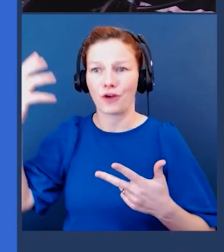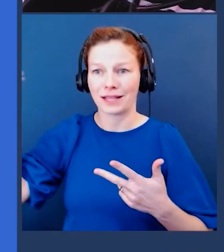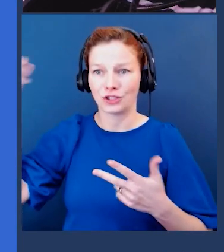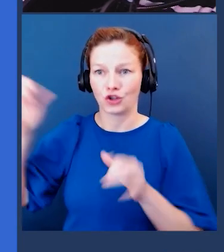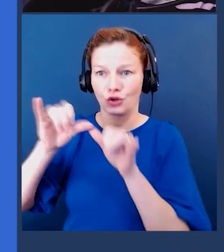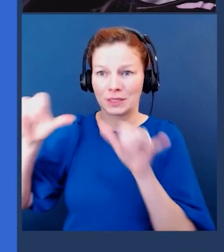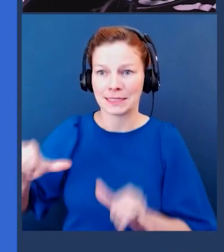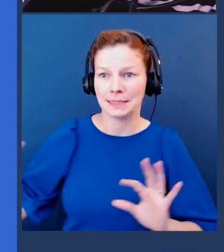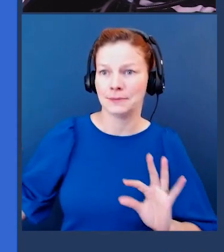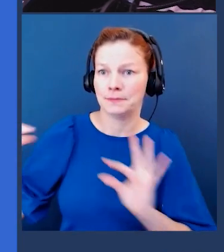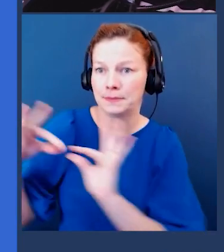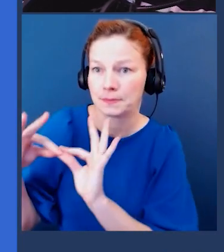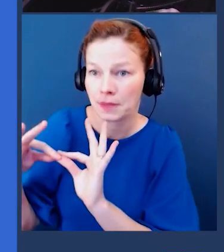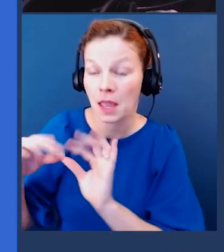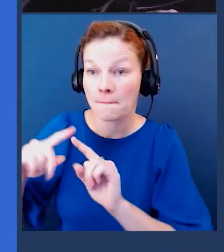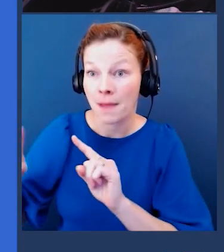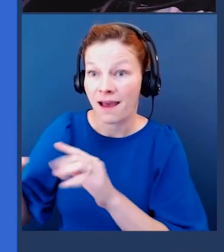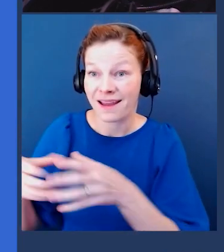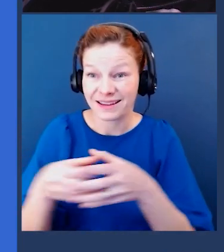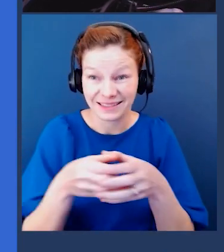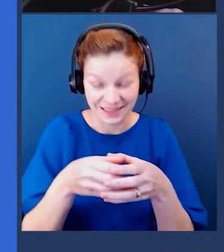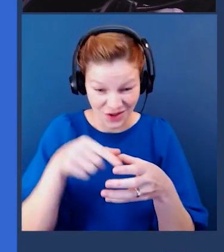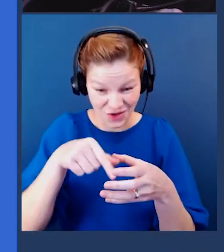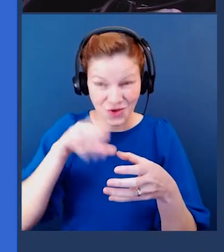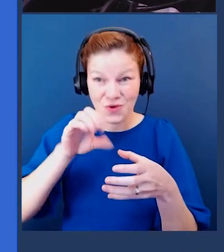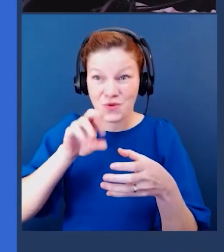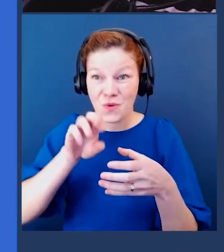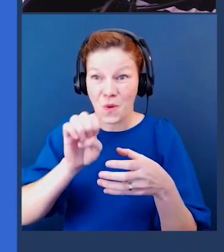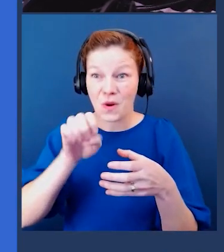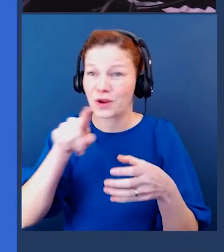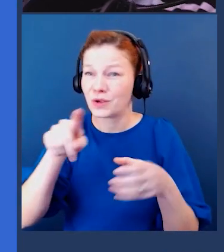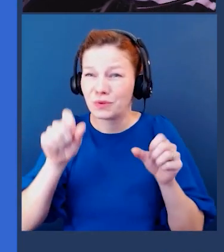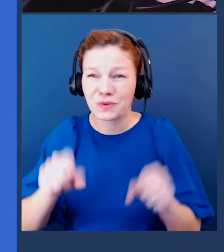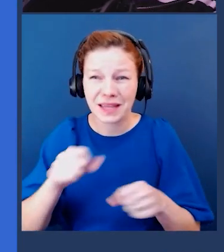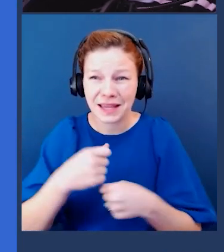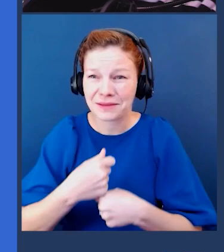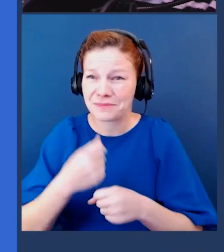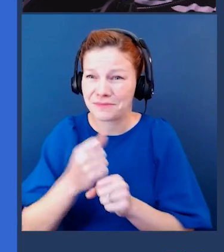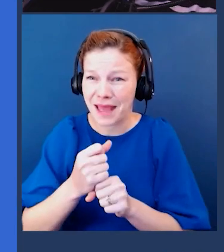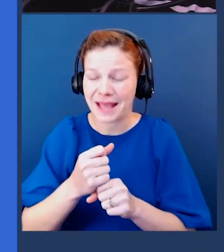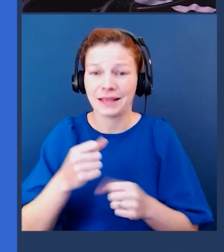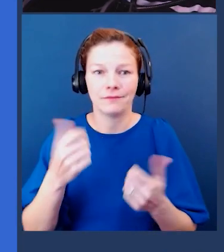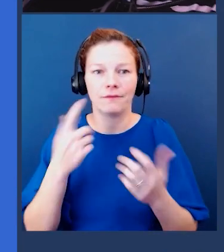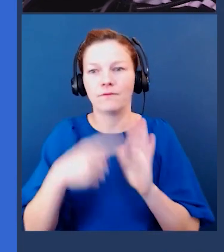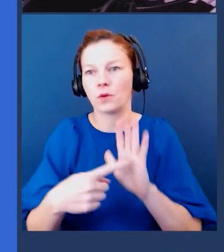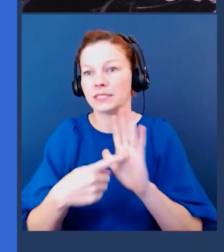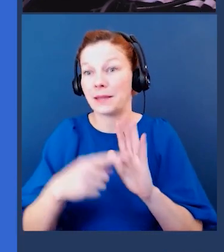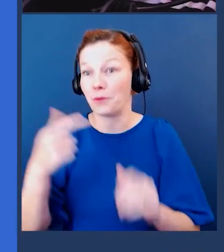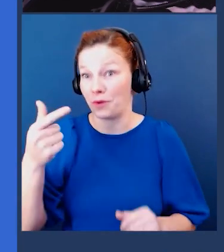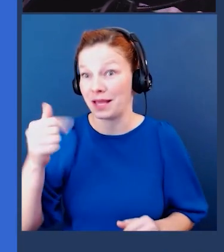But at the core itself, you can roll out a game like in the game jam. You will be lethal, you will be lethal in a game